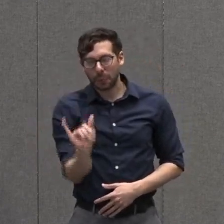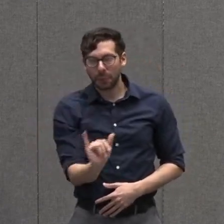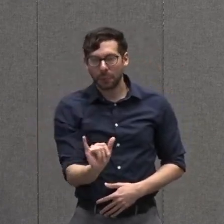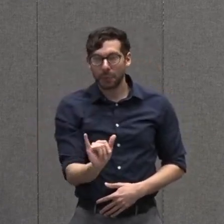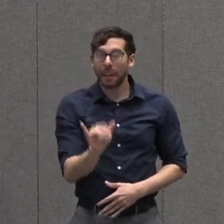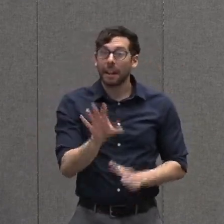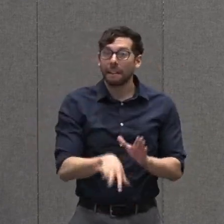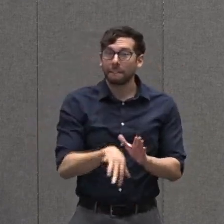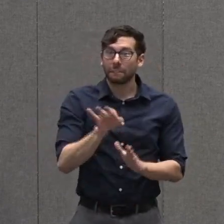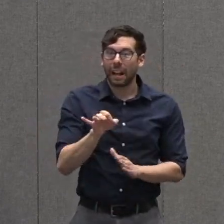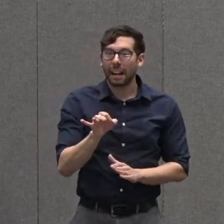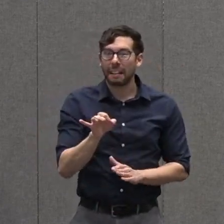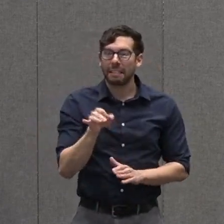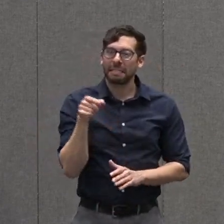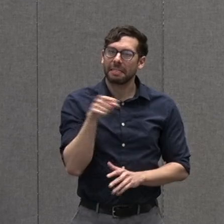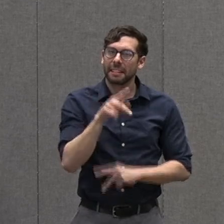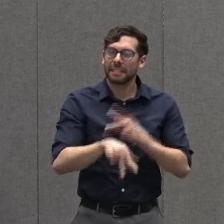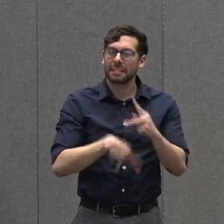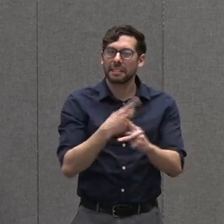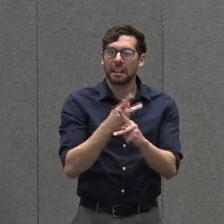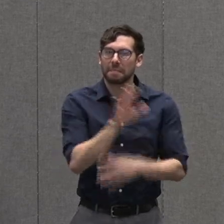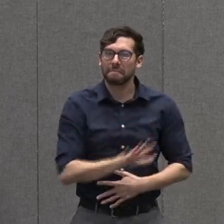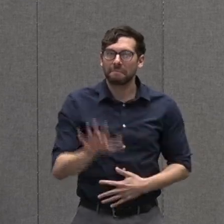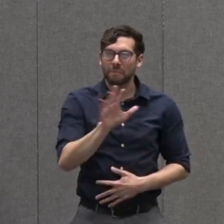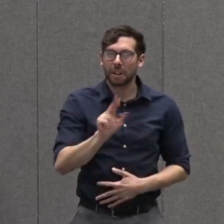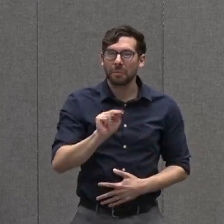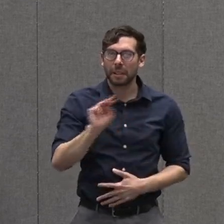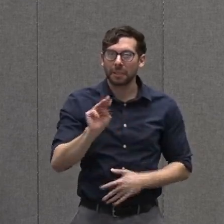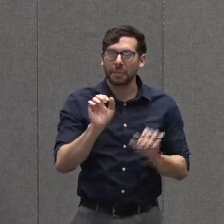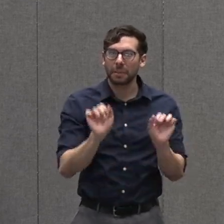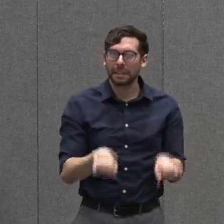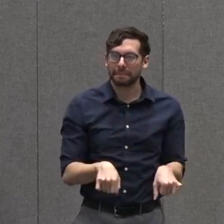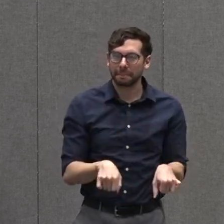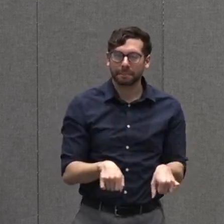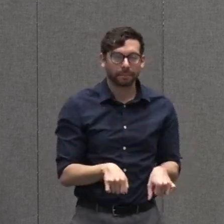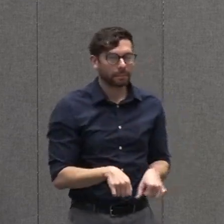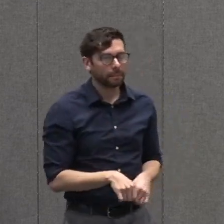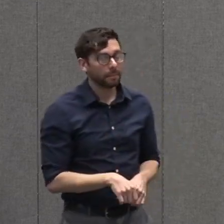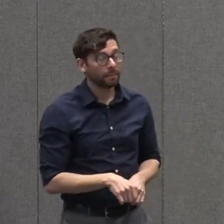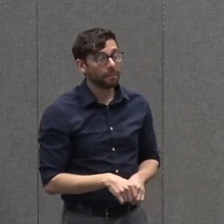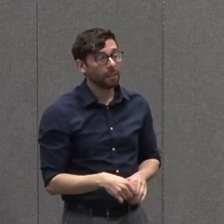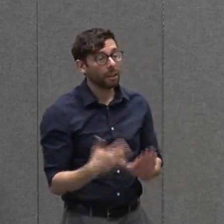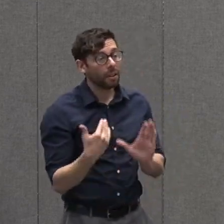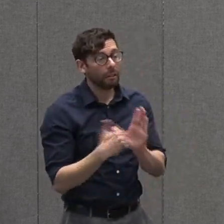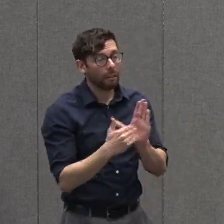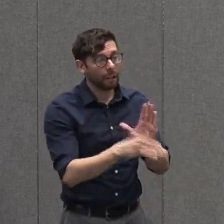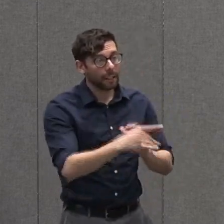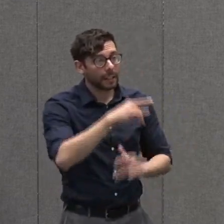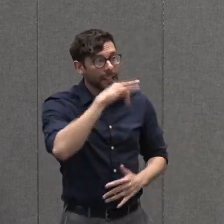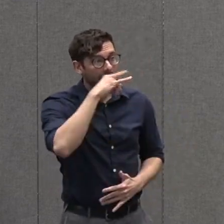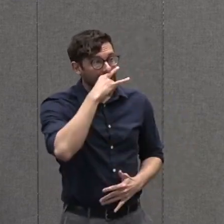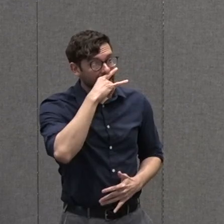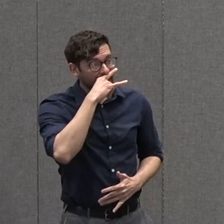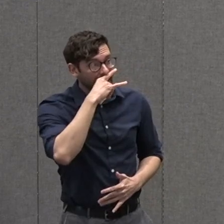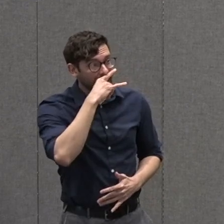Now tell us, you know, kids'll hear a lot that snakes and other reptiles are cold blooded,